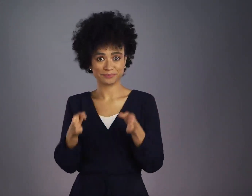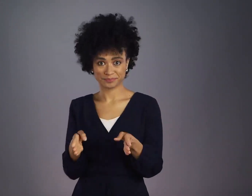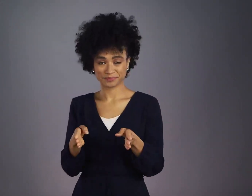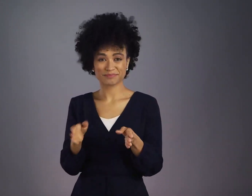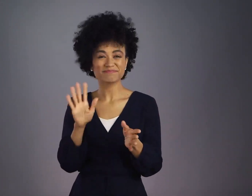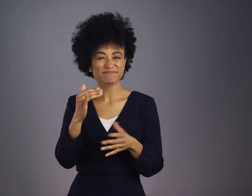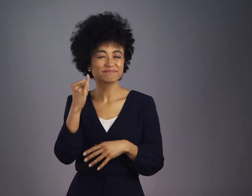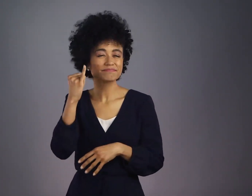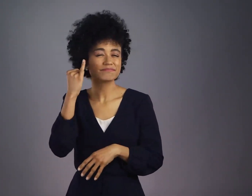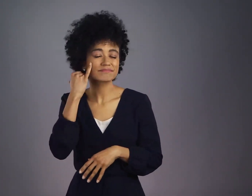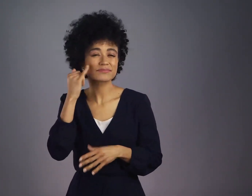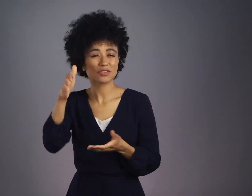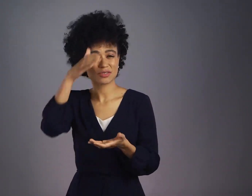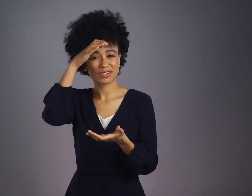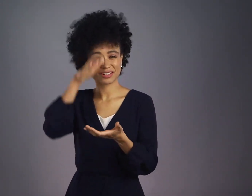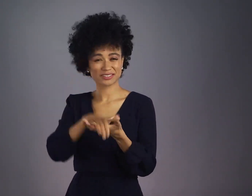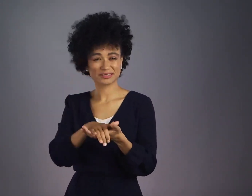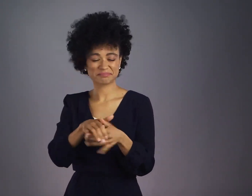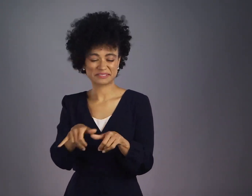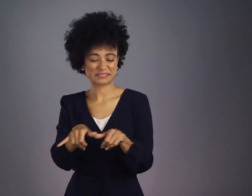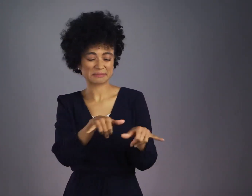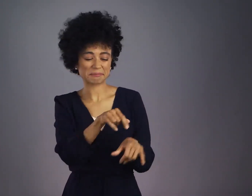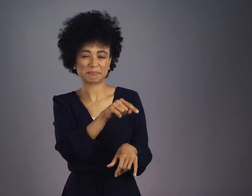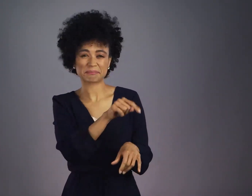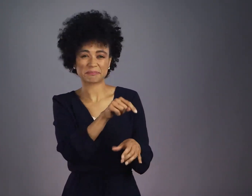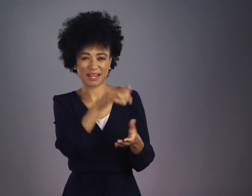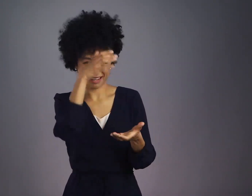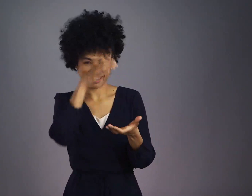Suppose, however, that your husband fits the description of number two.